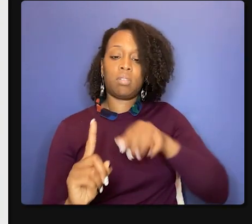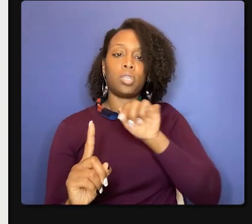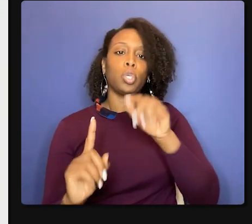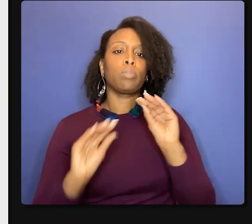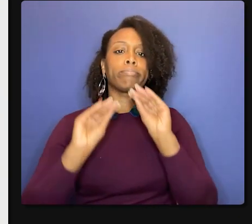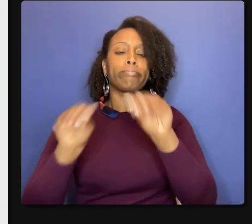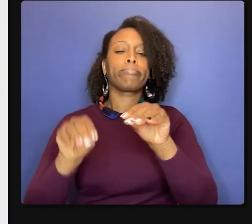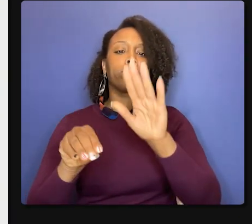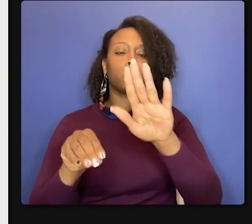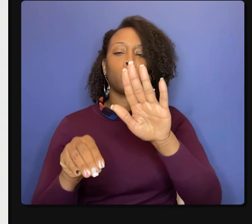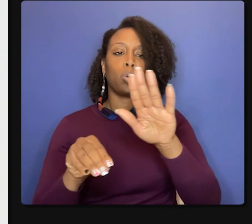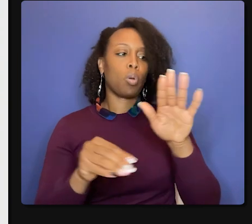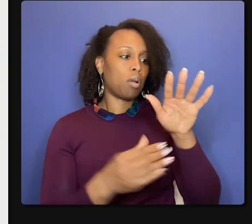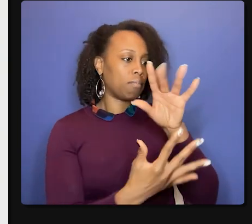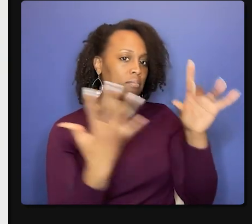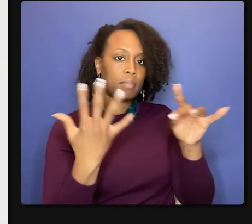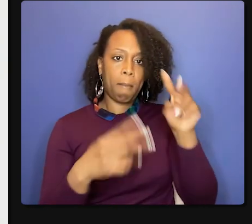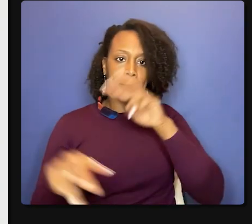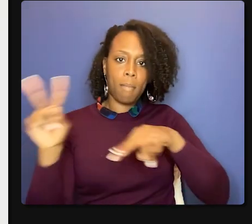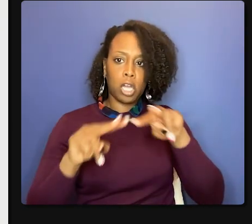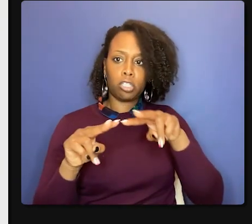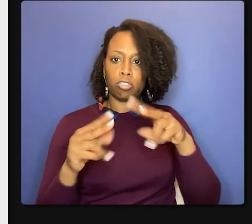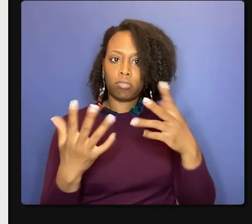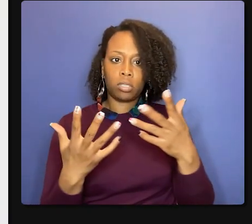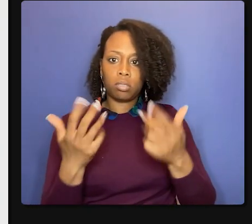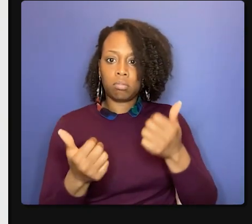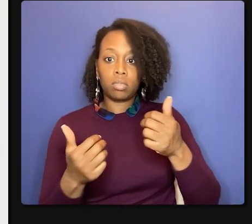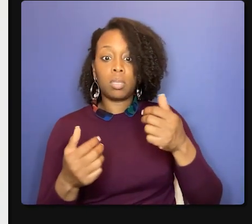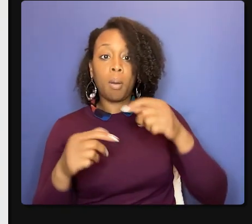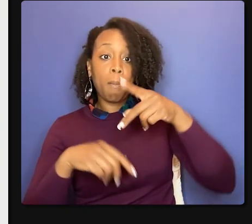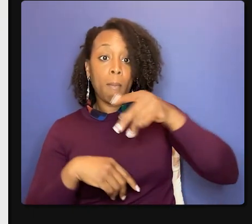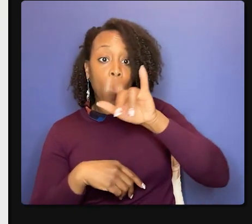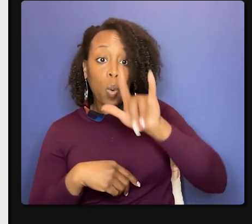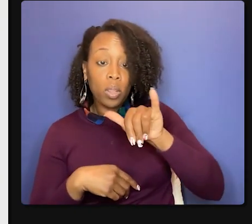In queue signal, well, this is where you insert your chosen monitoring mechanism,